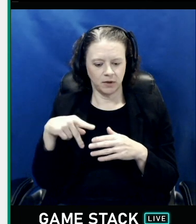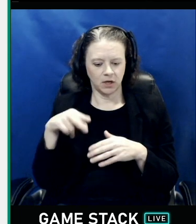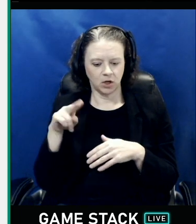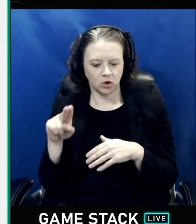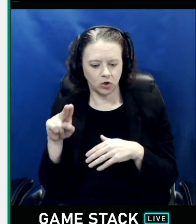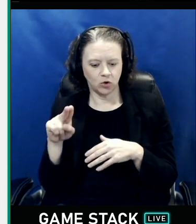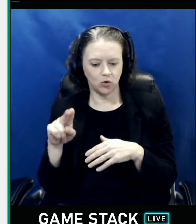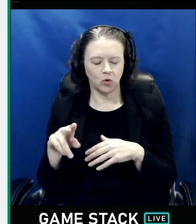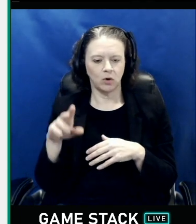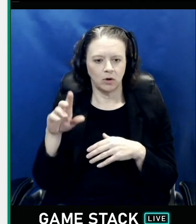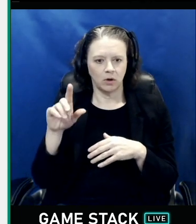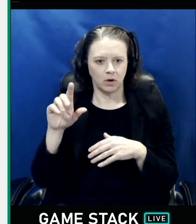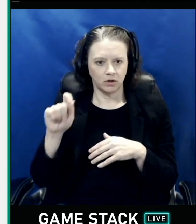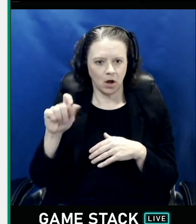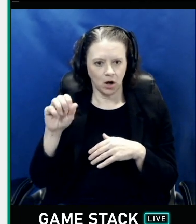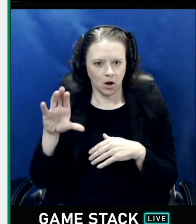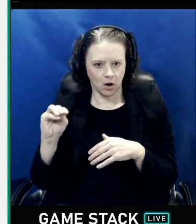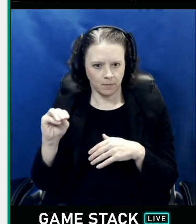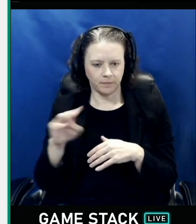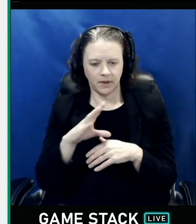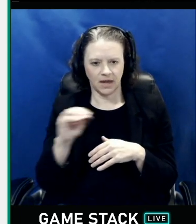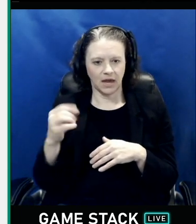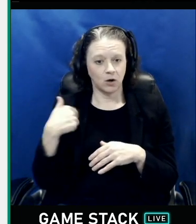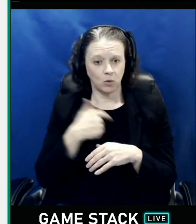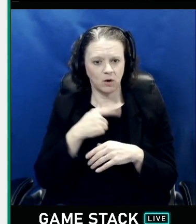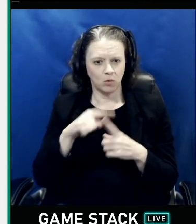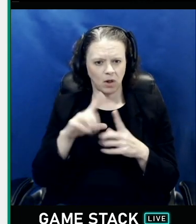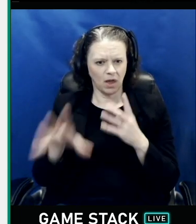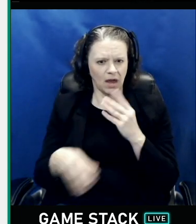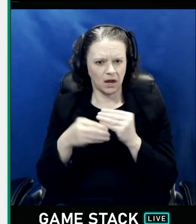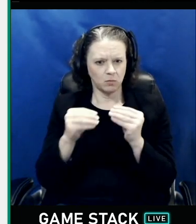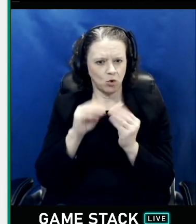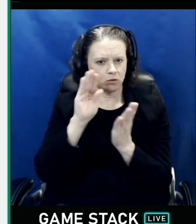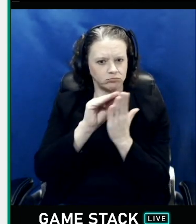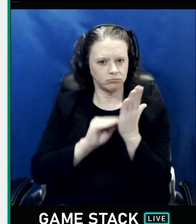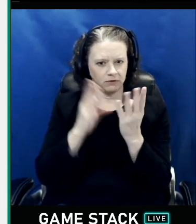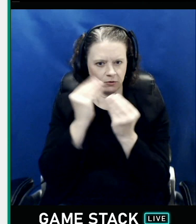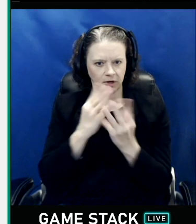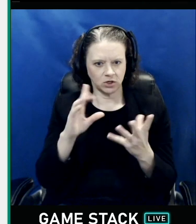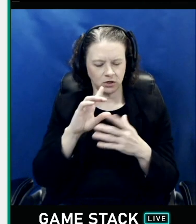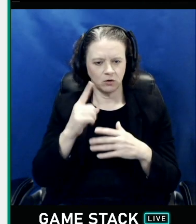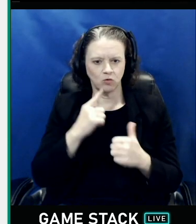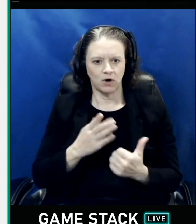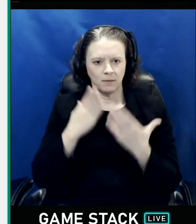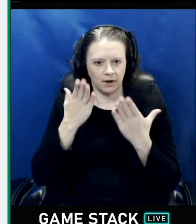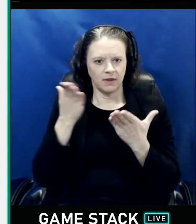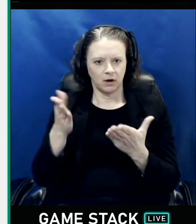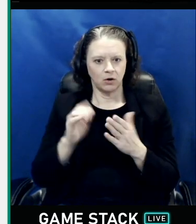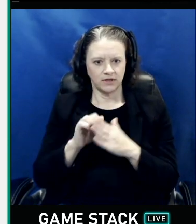threshold and clarify our guidance regarding recommendations for game playing game initialization. Pseudocode is shown. Again,